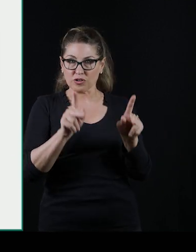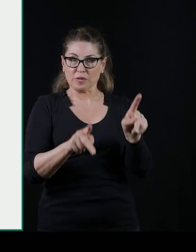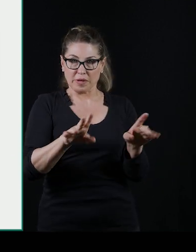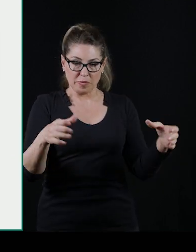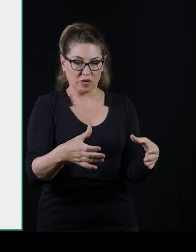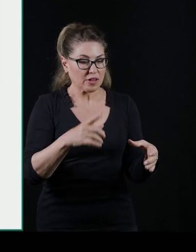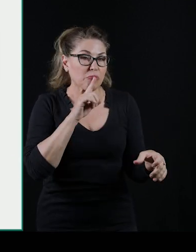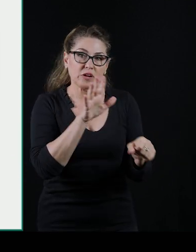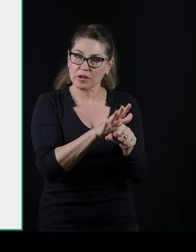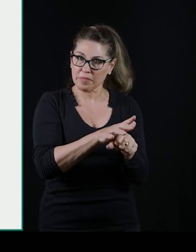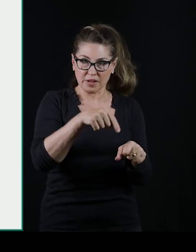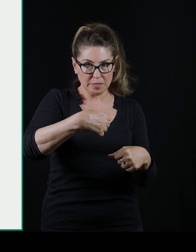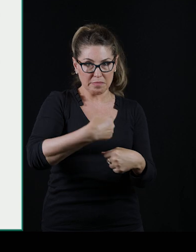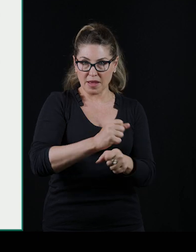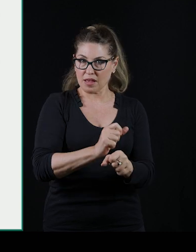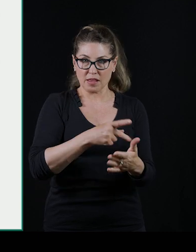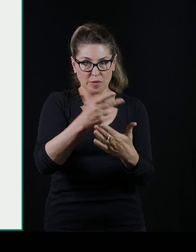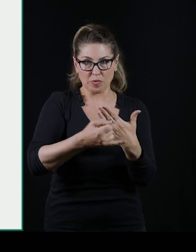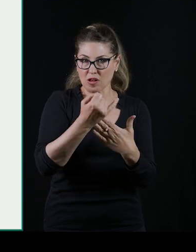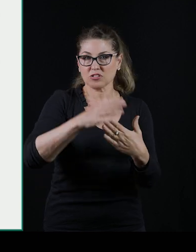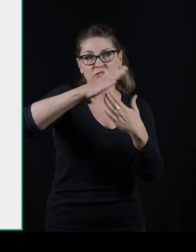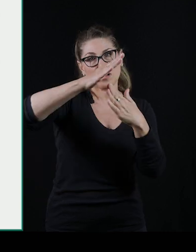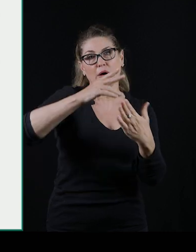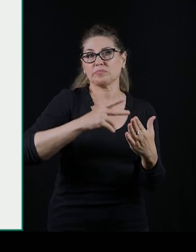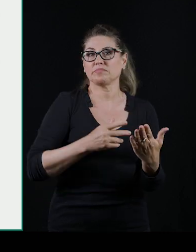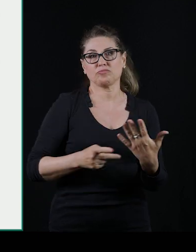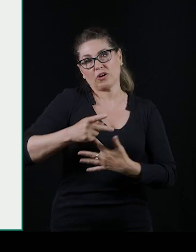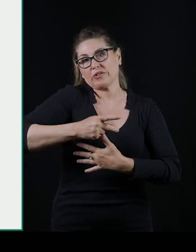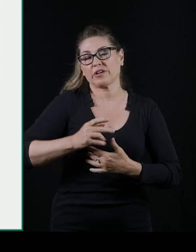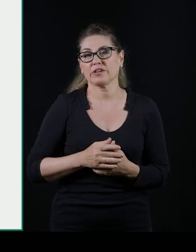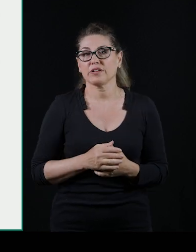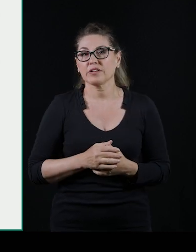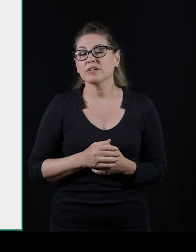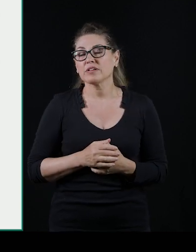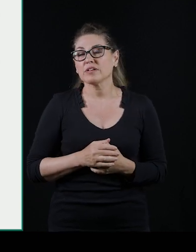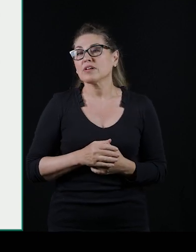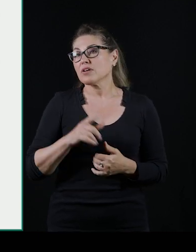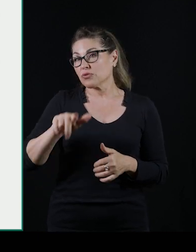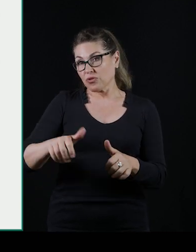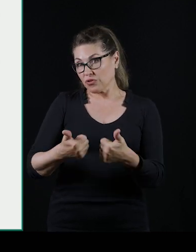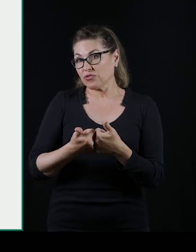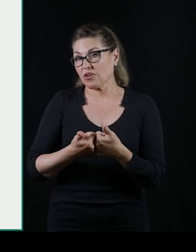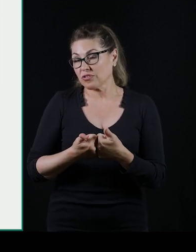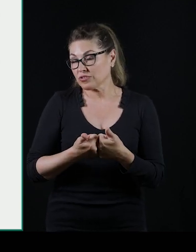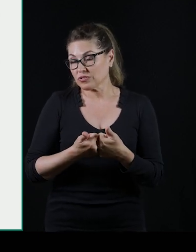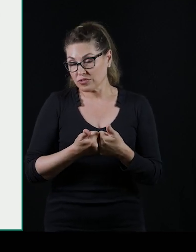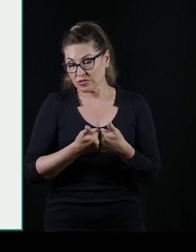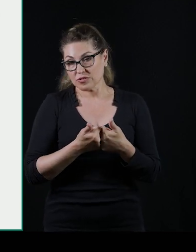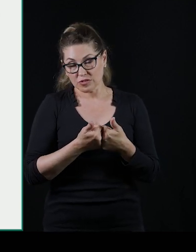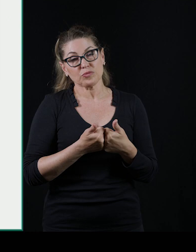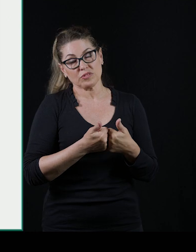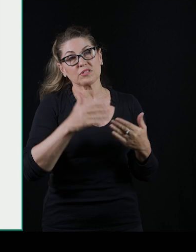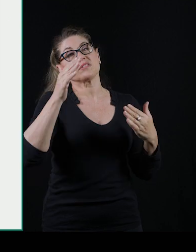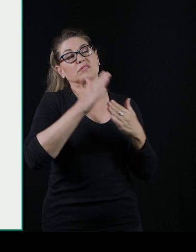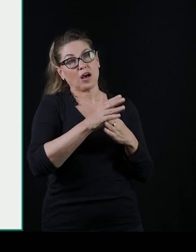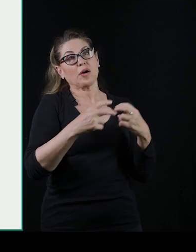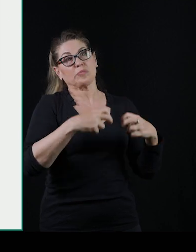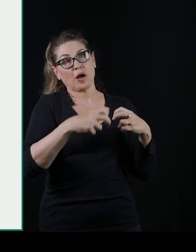to really making this project their top priority. The end result of this is that this challenge was the single biggest drain on the whole project.